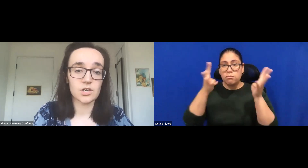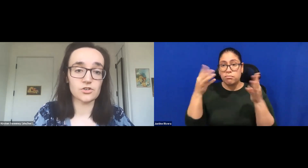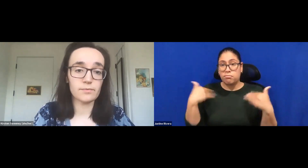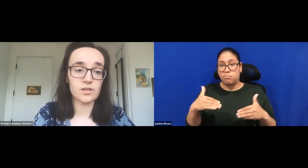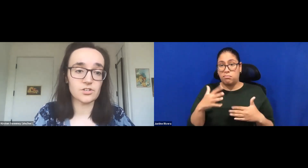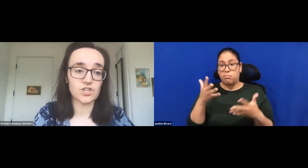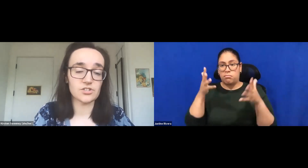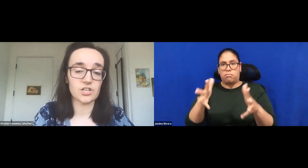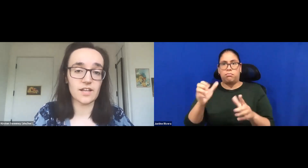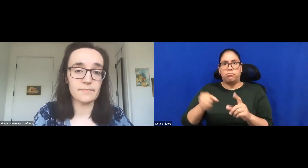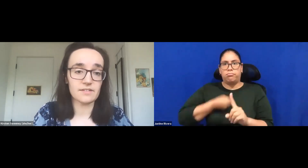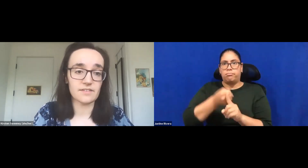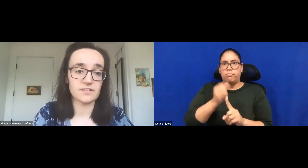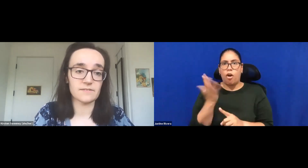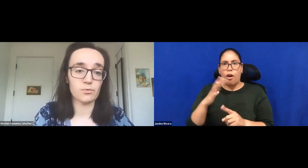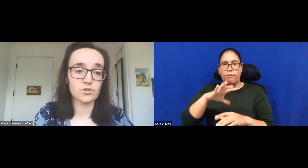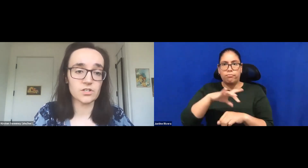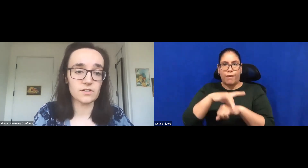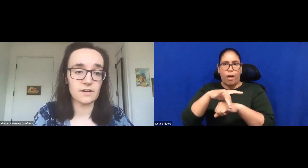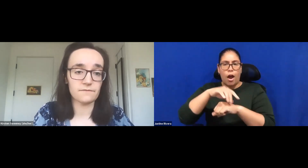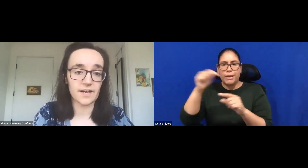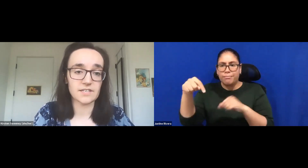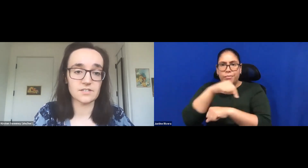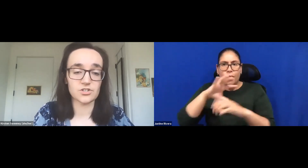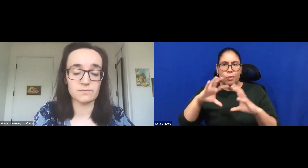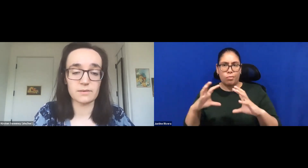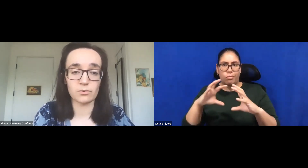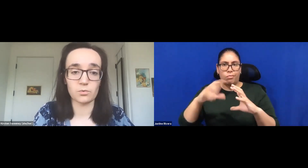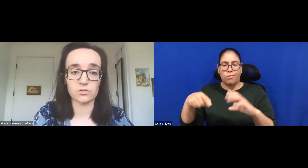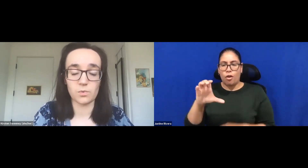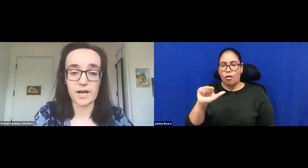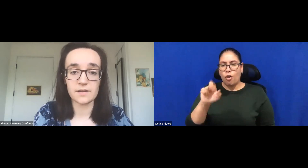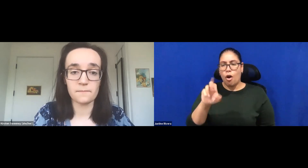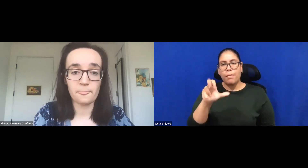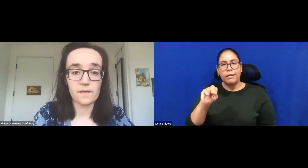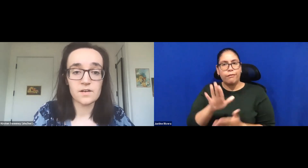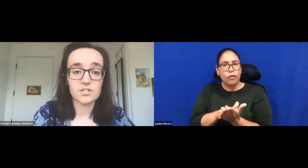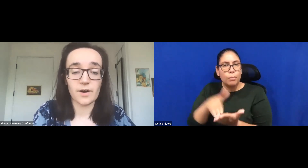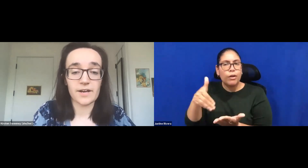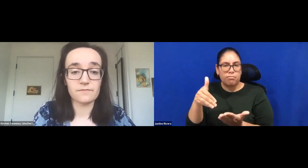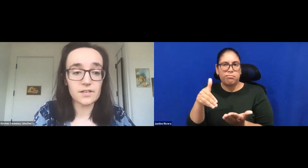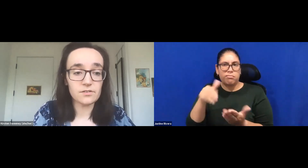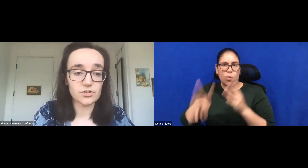contributing to changing climates that disproportionately affect indigenous people worldwide. So I invite you to